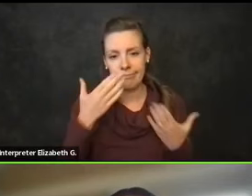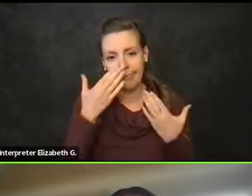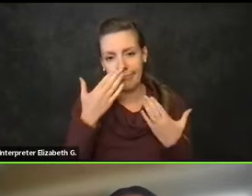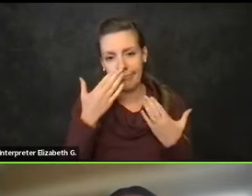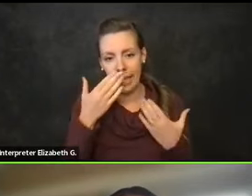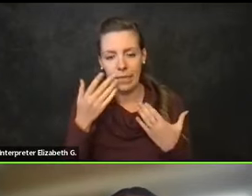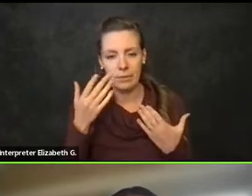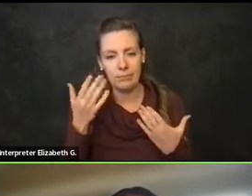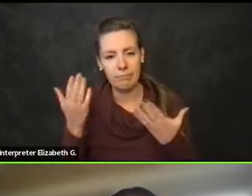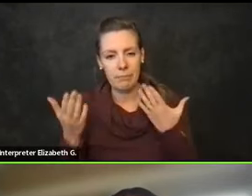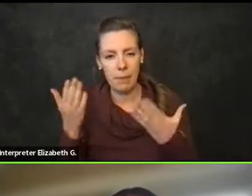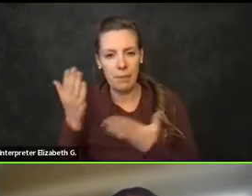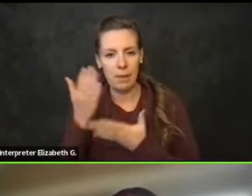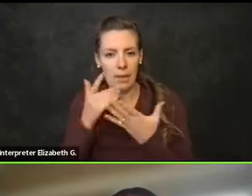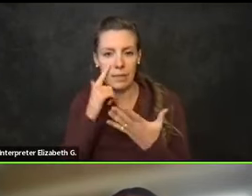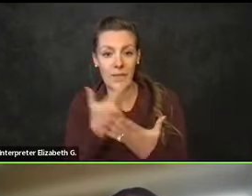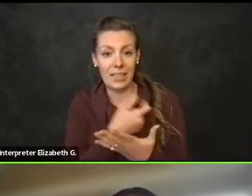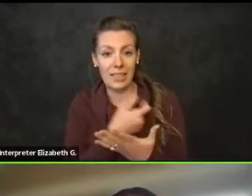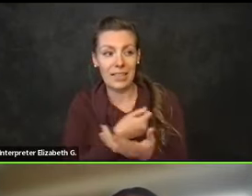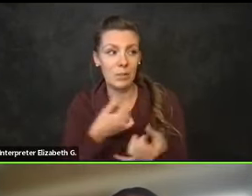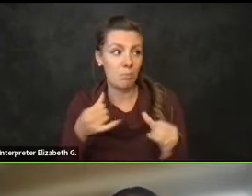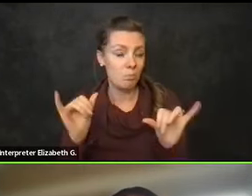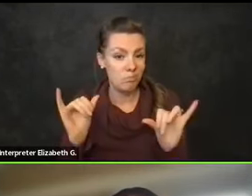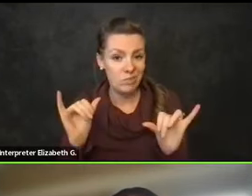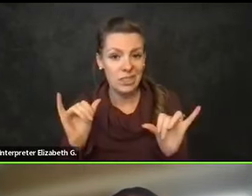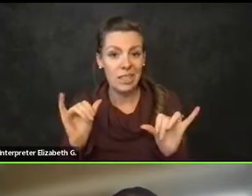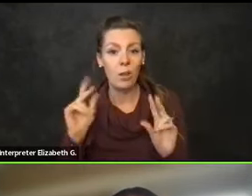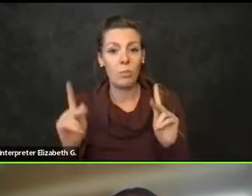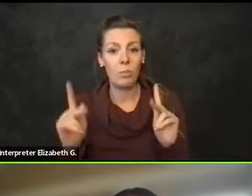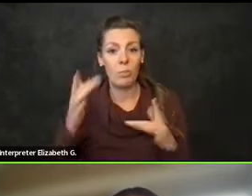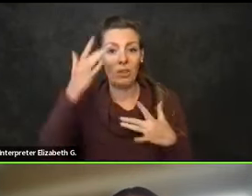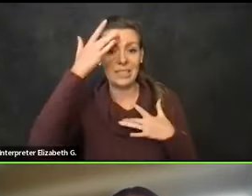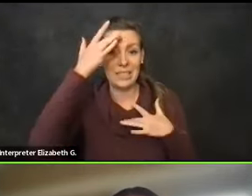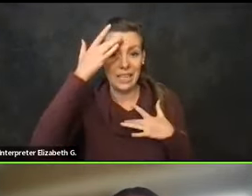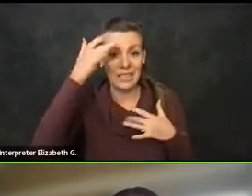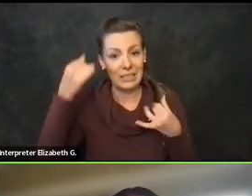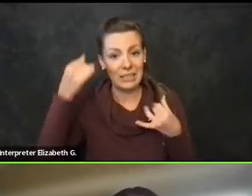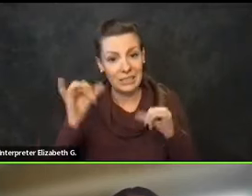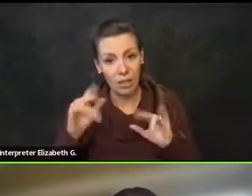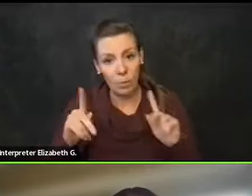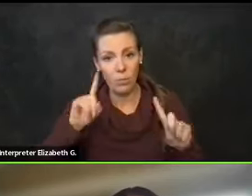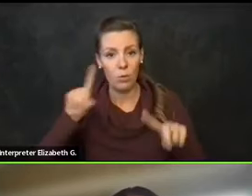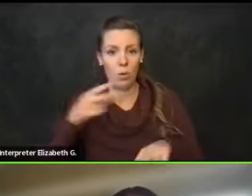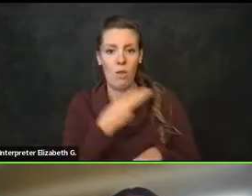People are still getting sick from COVID and ending up in the hospital. We're not yet over this pandemic.